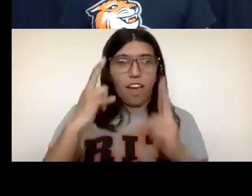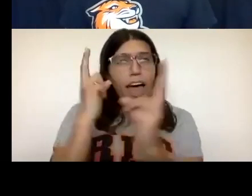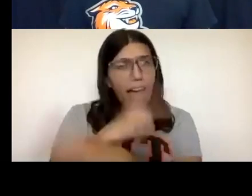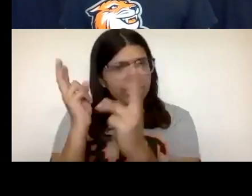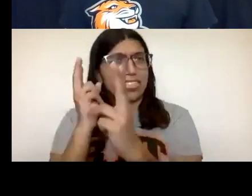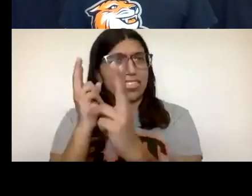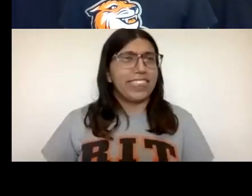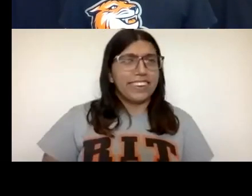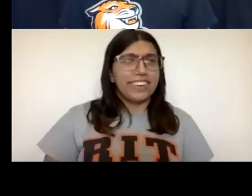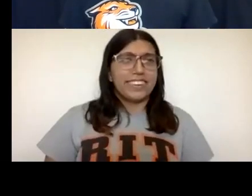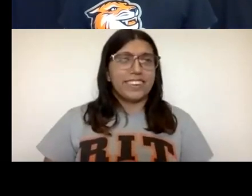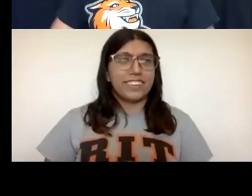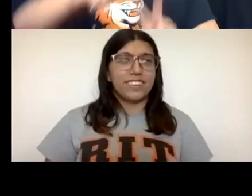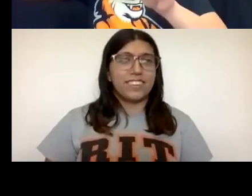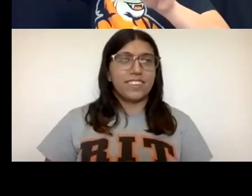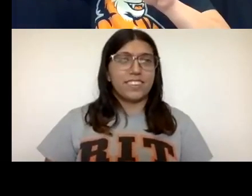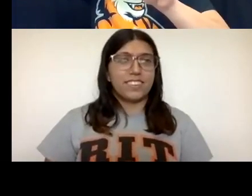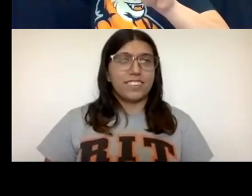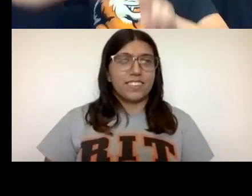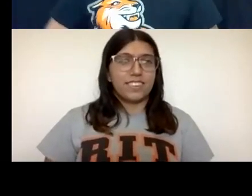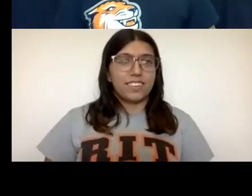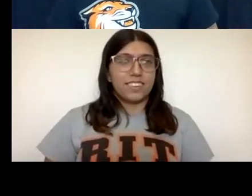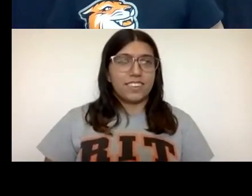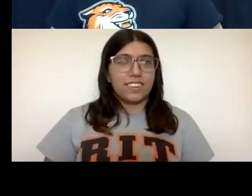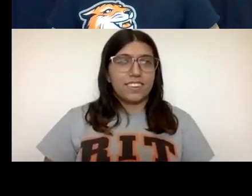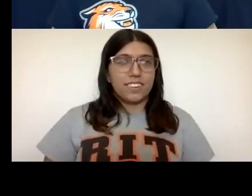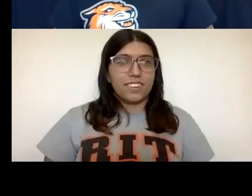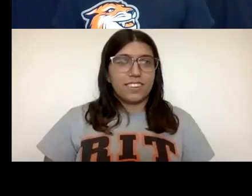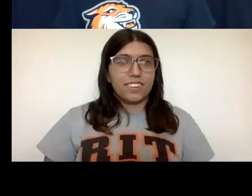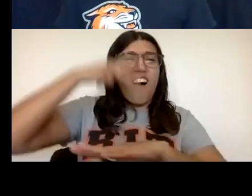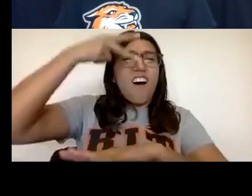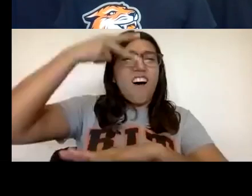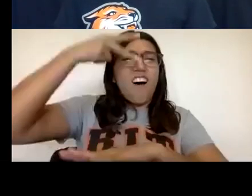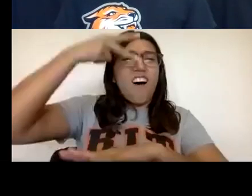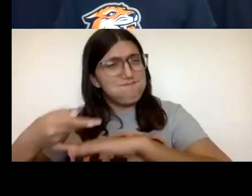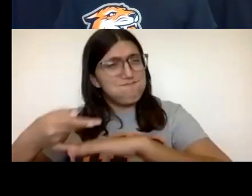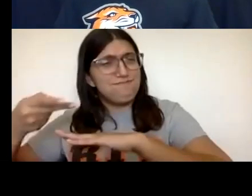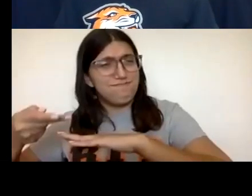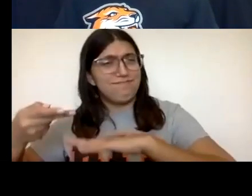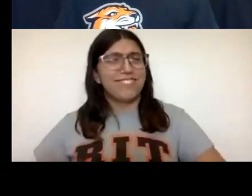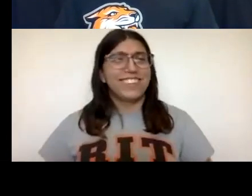Amanda: Edit: Ronald: Hashtag. Amanda: Fall.